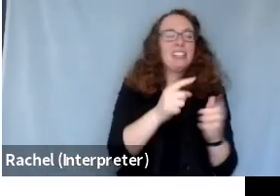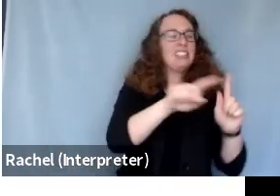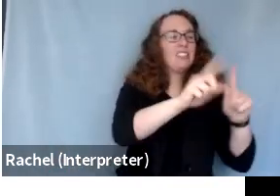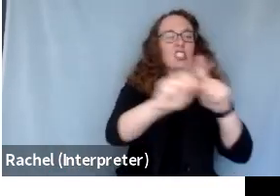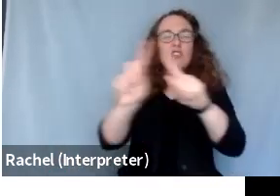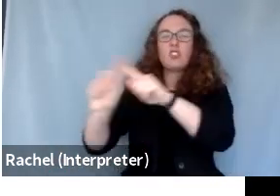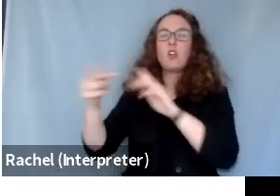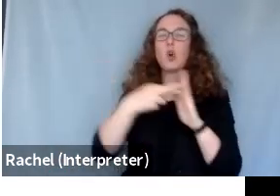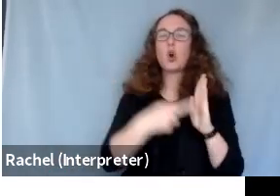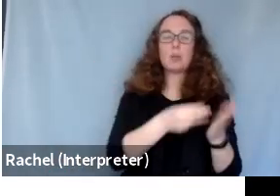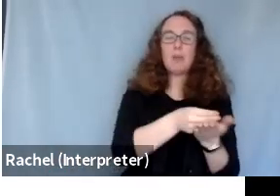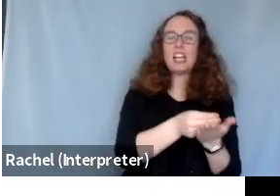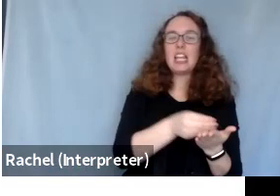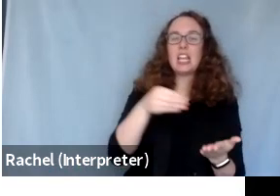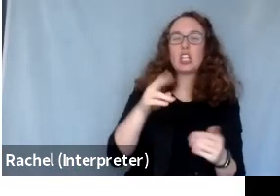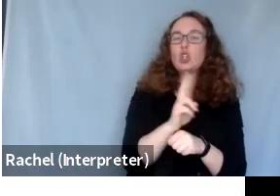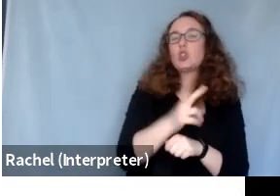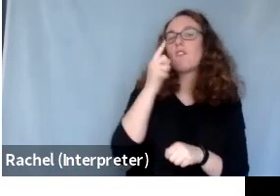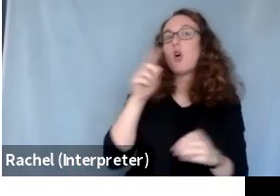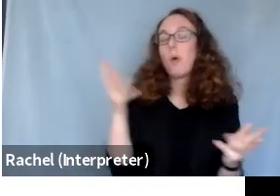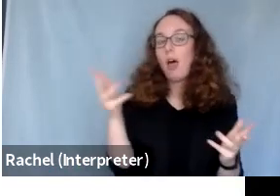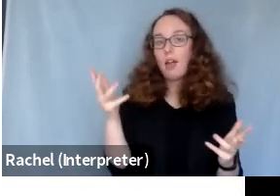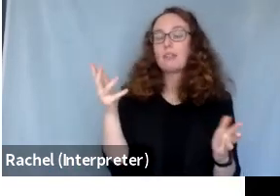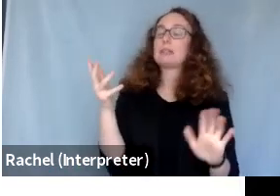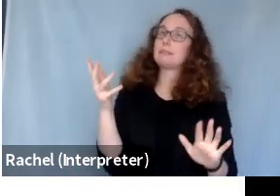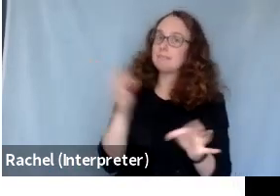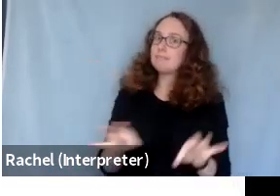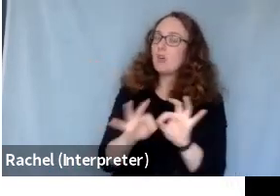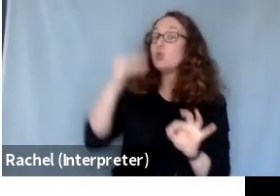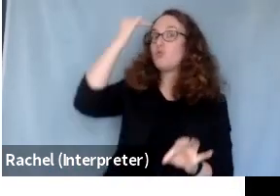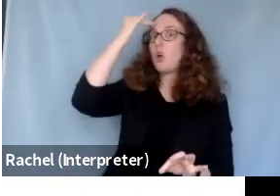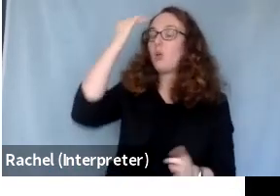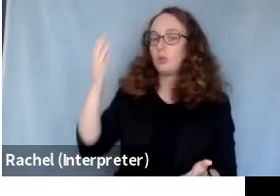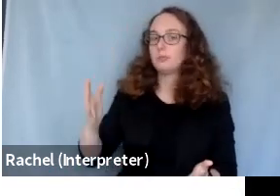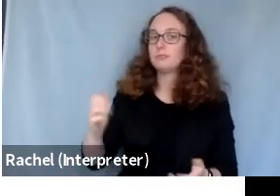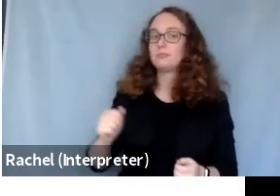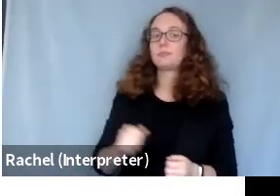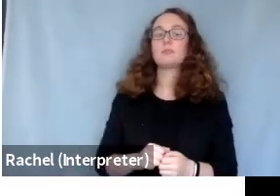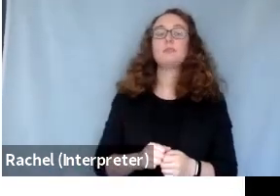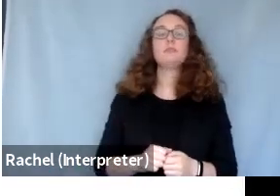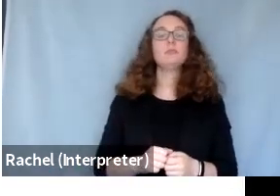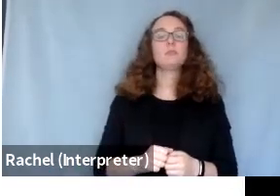big win for everybody involved. The only exception, like I mentioned this is why we have the voucher